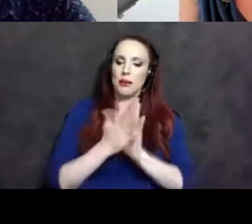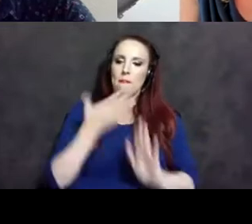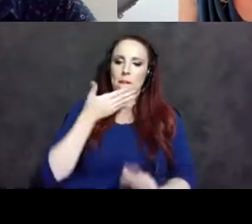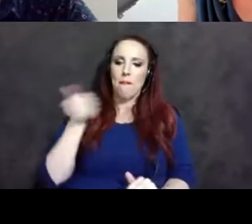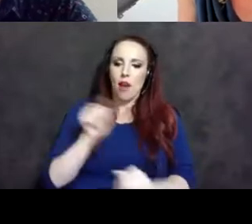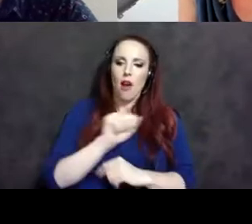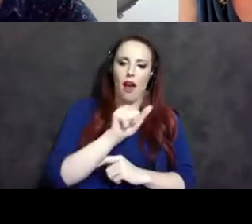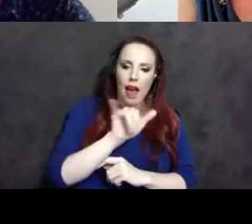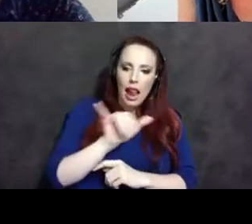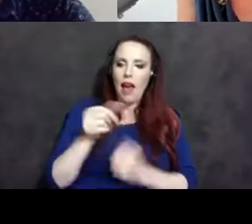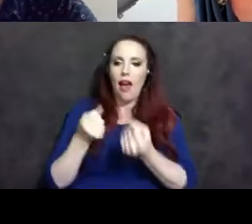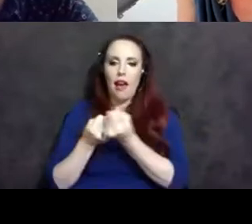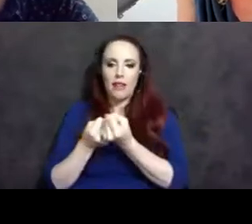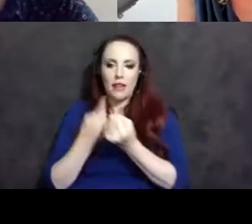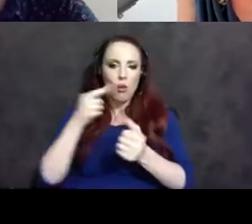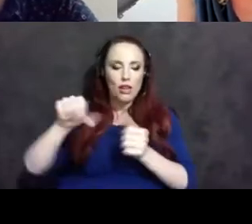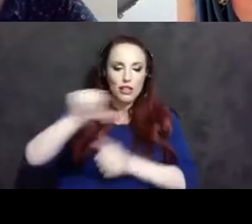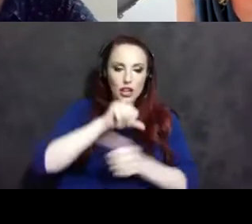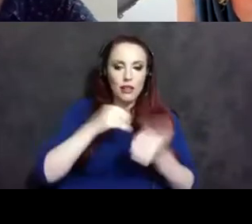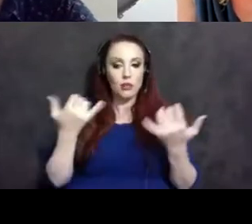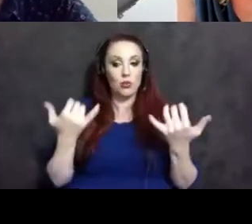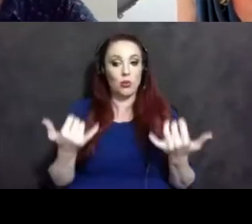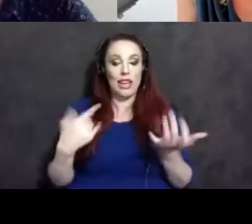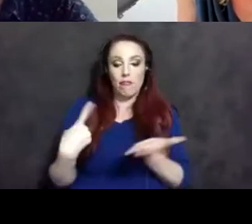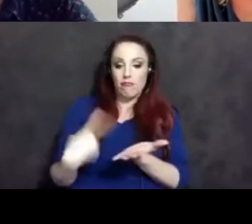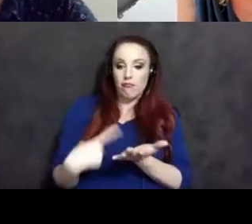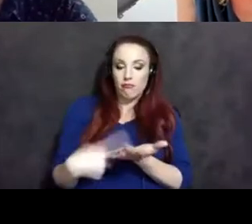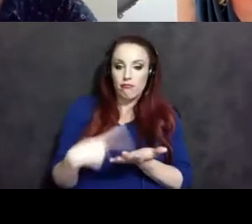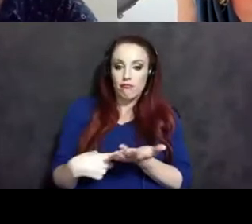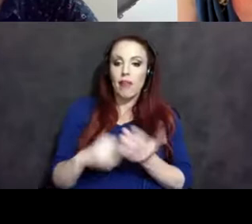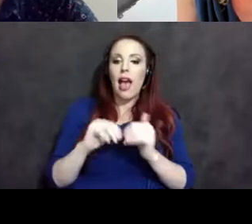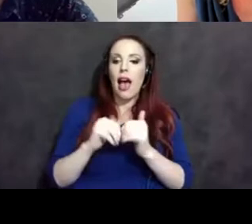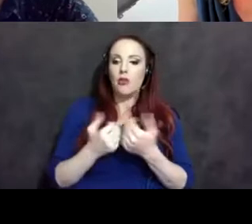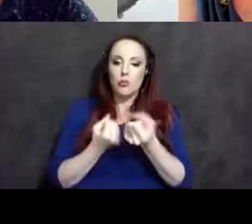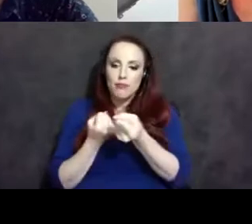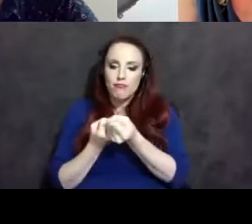This week, we're discussing how to be a good ally for trans and gender nonconforming colleagues.